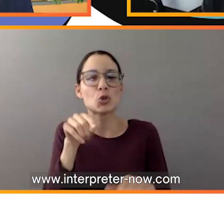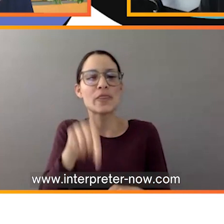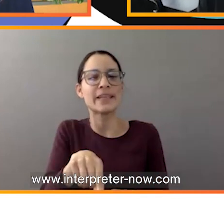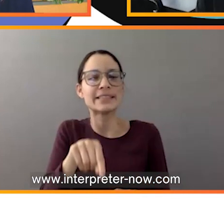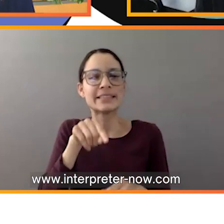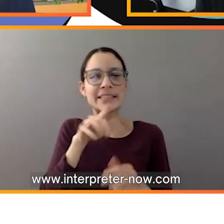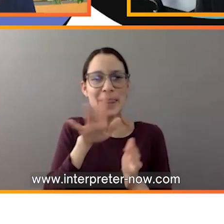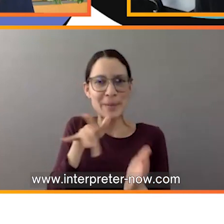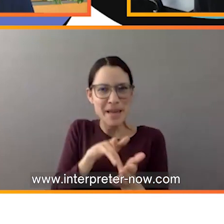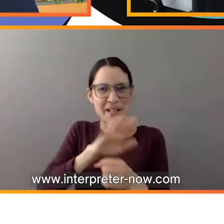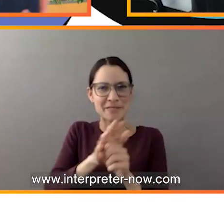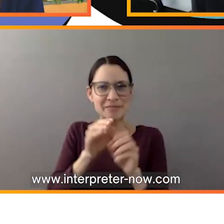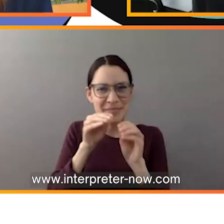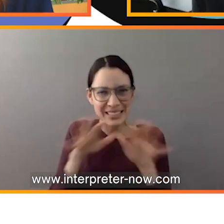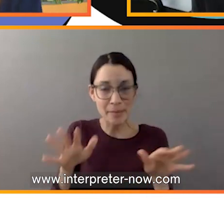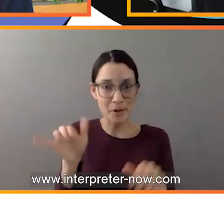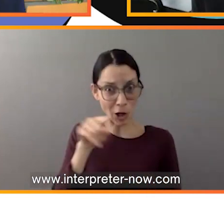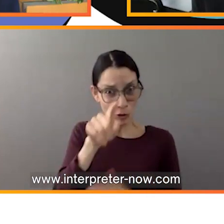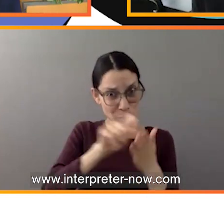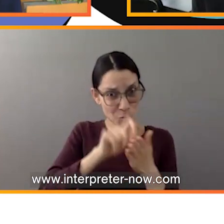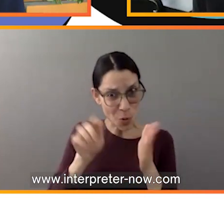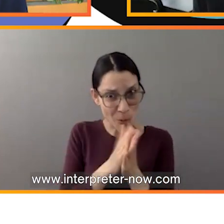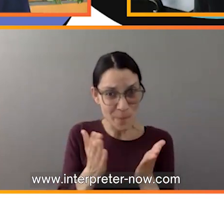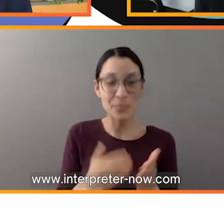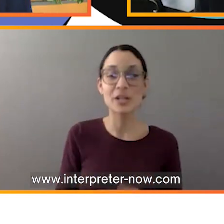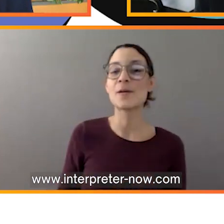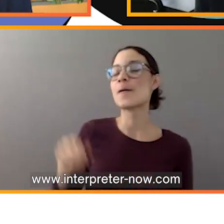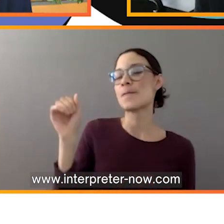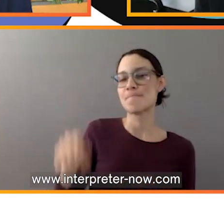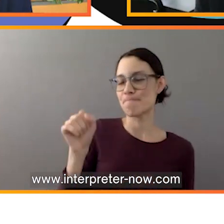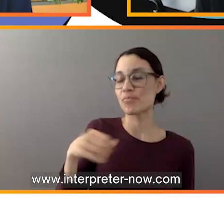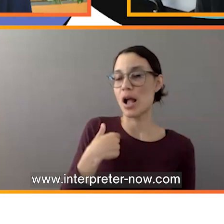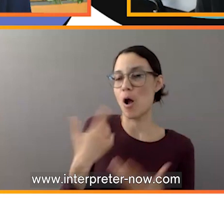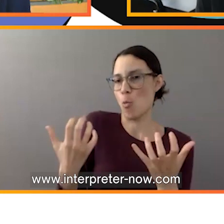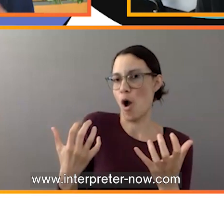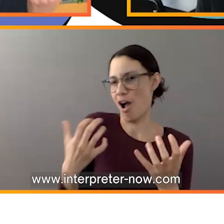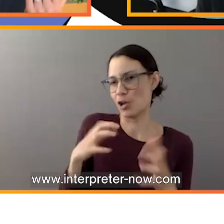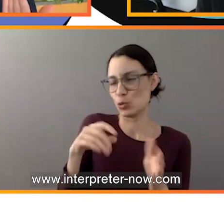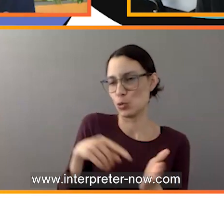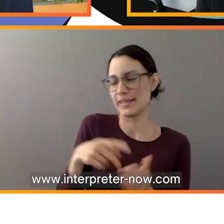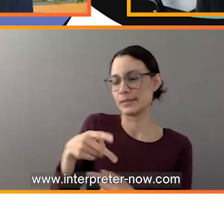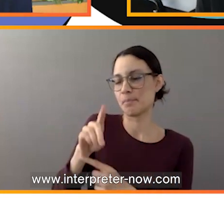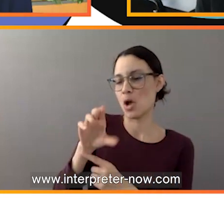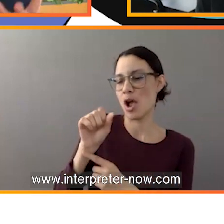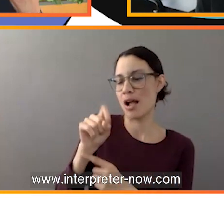Well, I've been wanting to do a podcast for a long time, and when the pandemic hit,